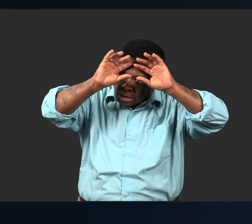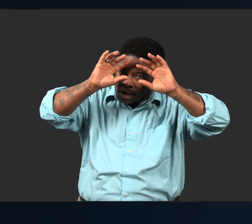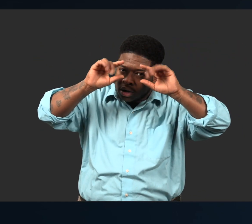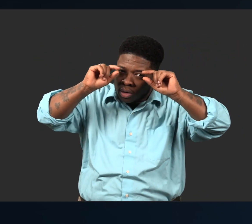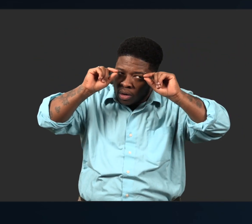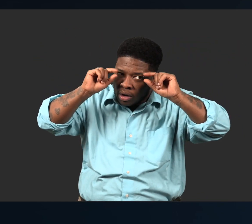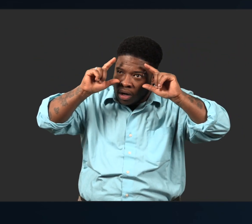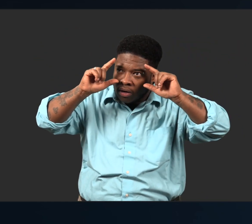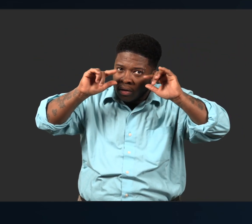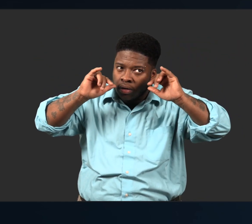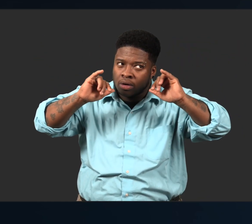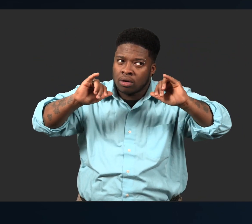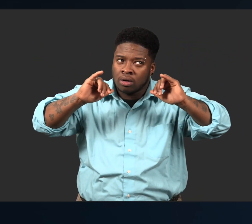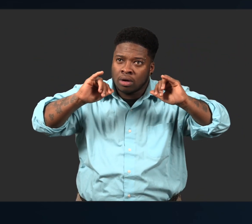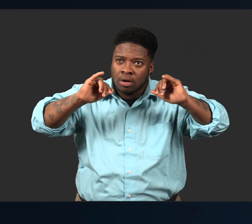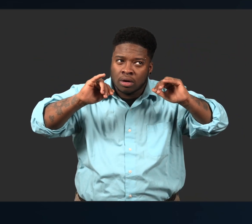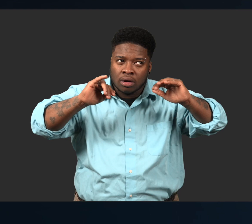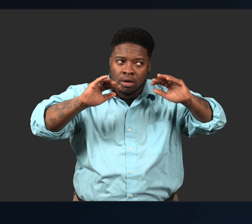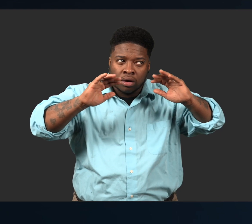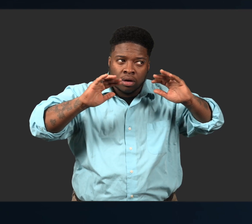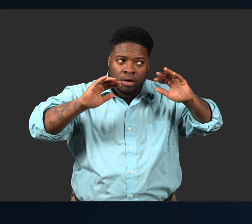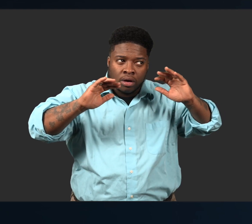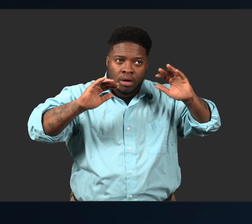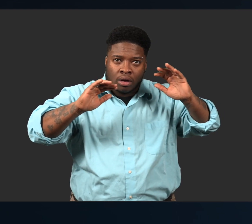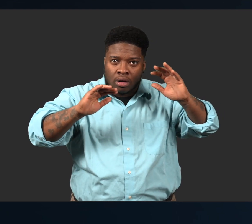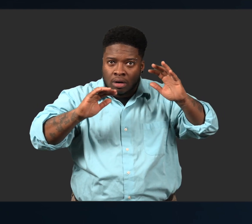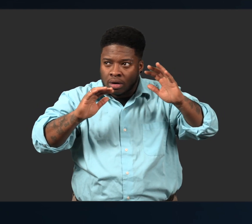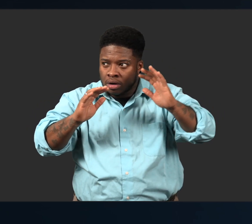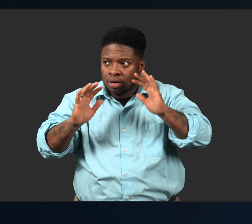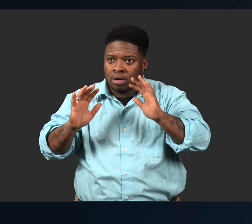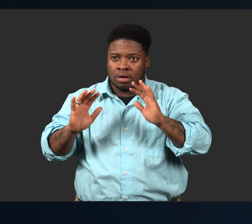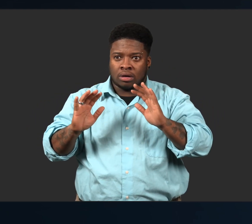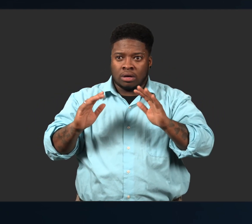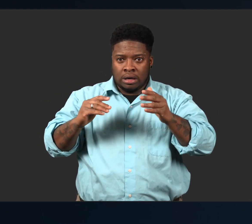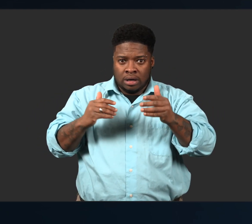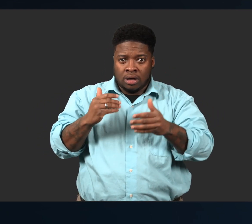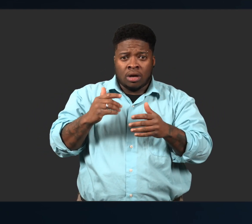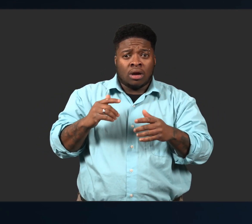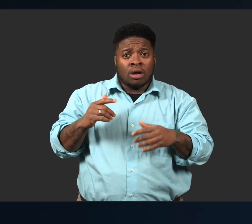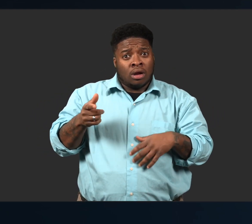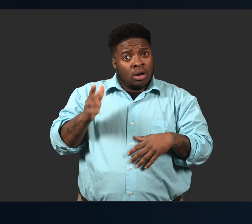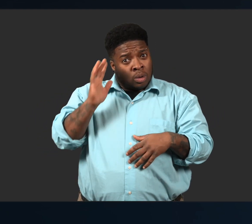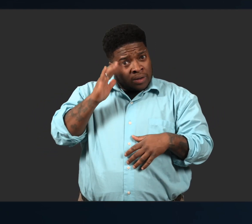and her thinking becomes clearer. She becomes more aware of her surroundings.